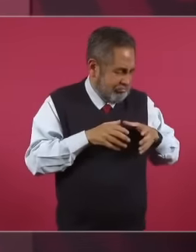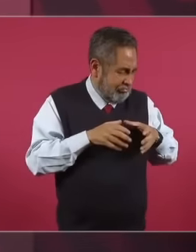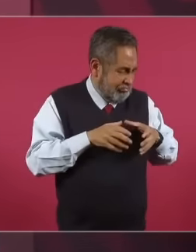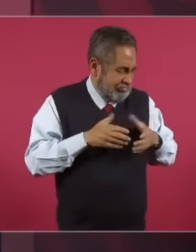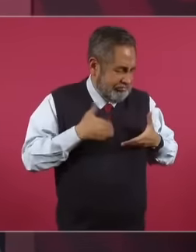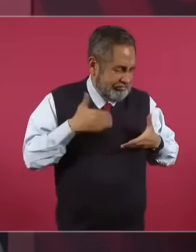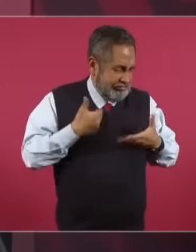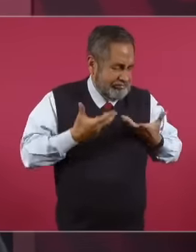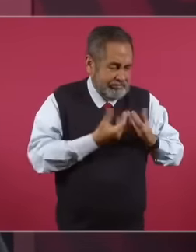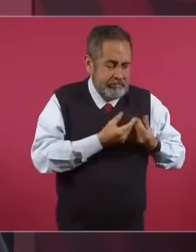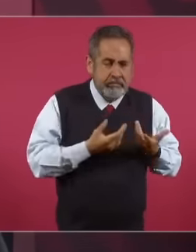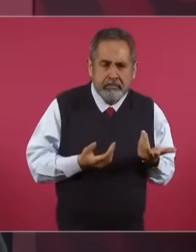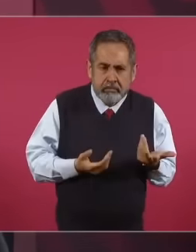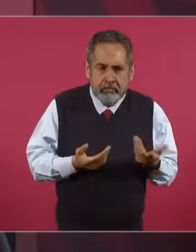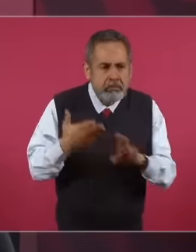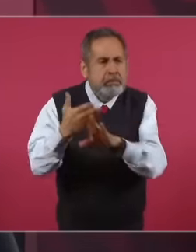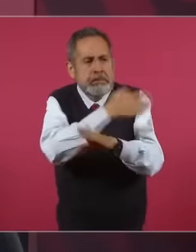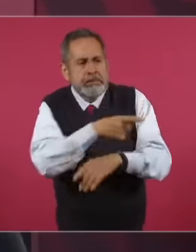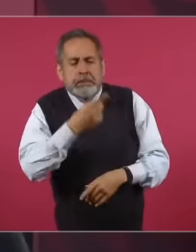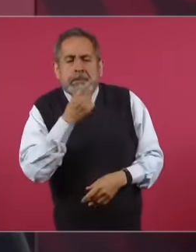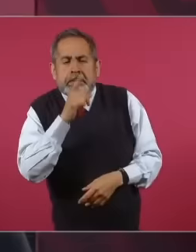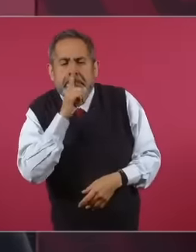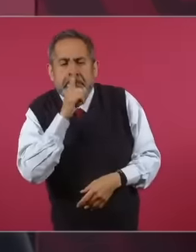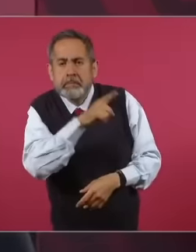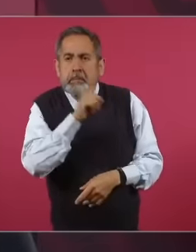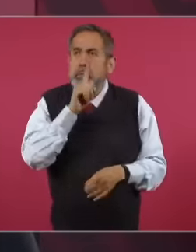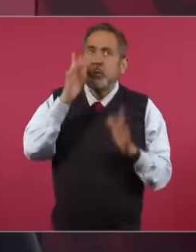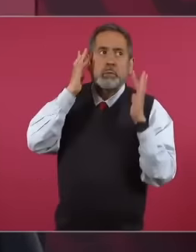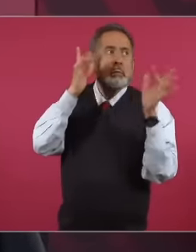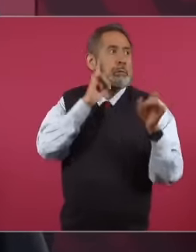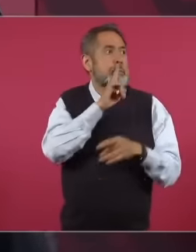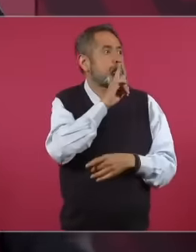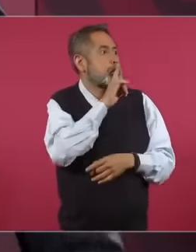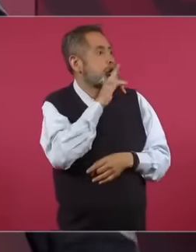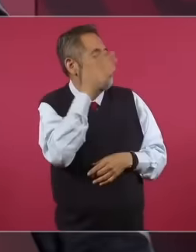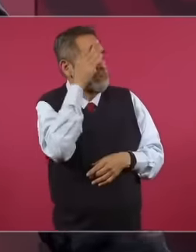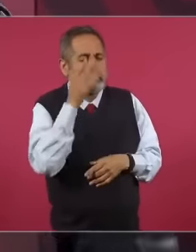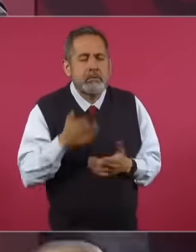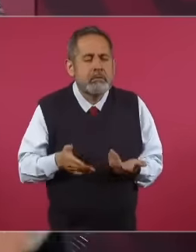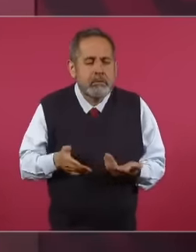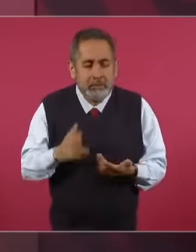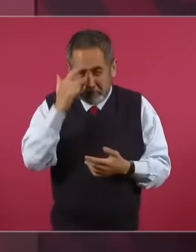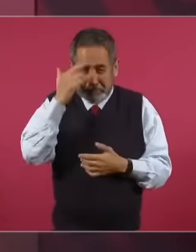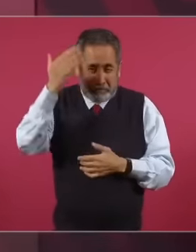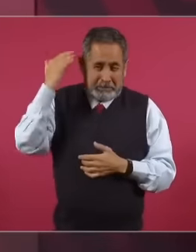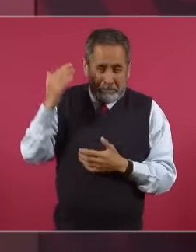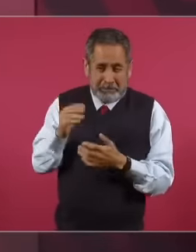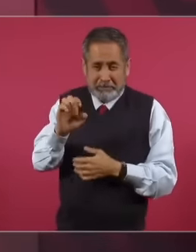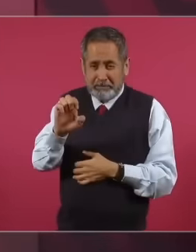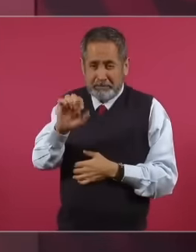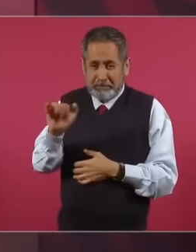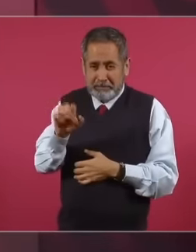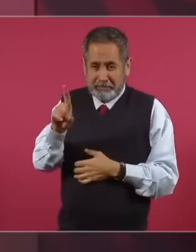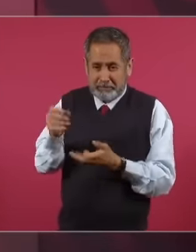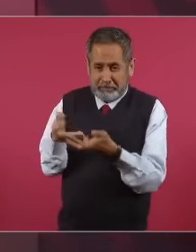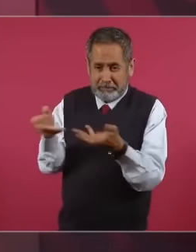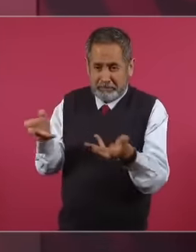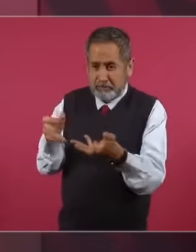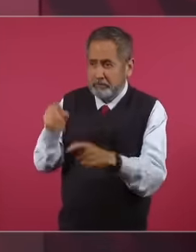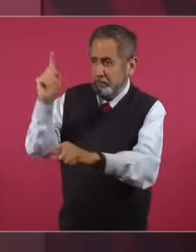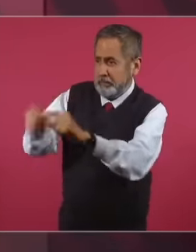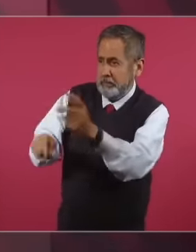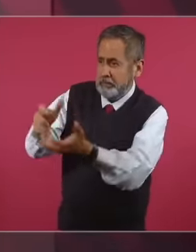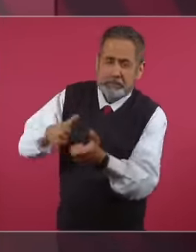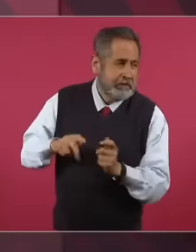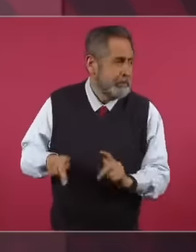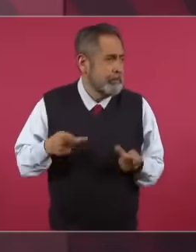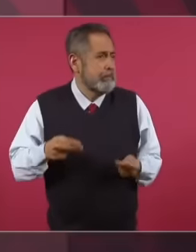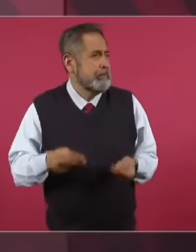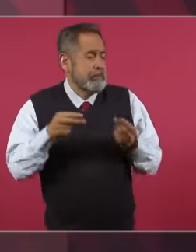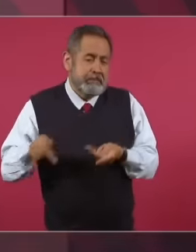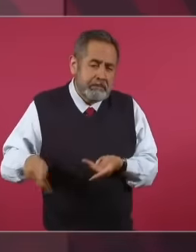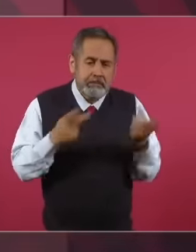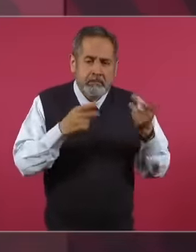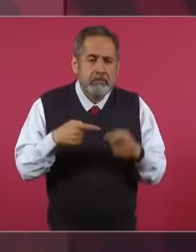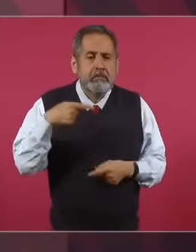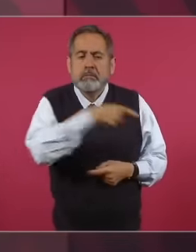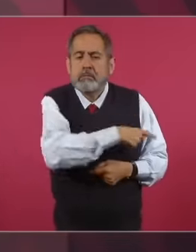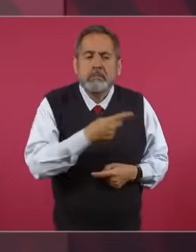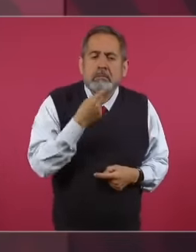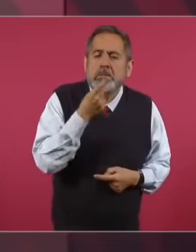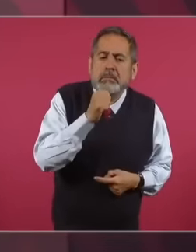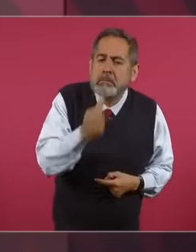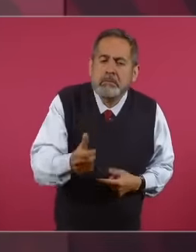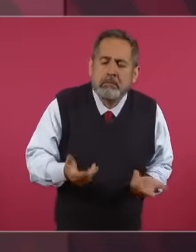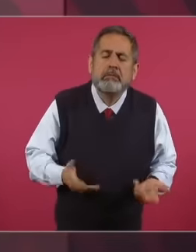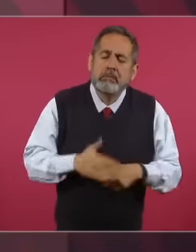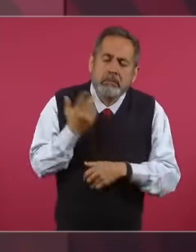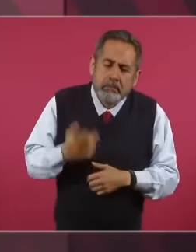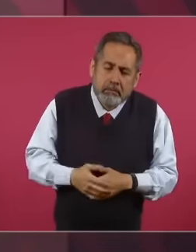they not demonstrate when they put the ideal lands on the market? Because when they did not demonstrate,